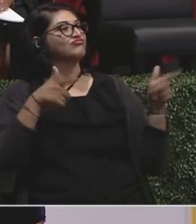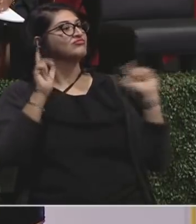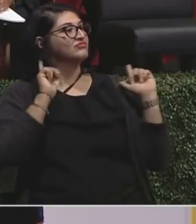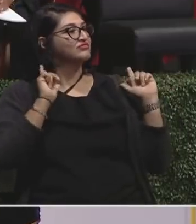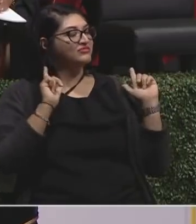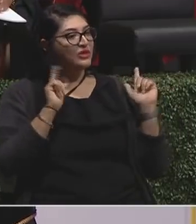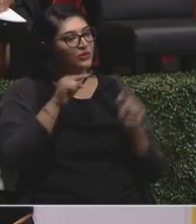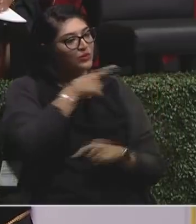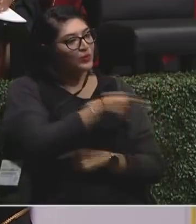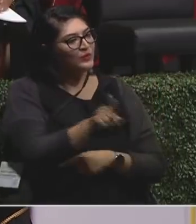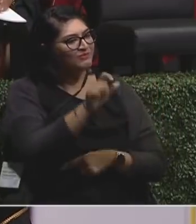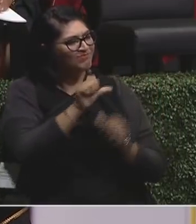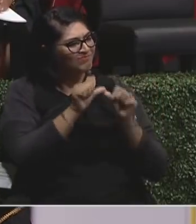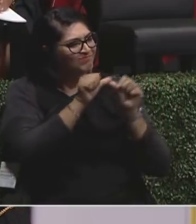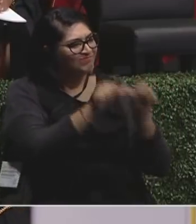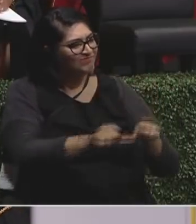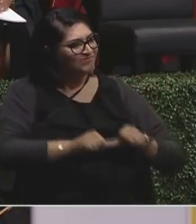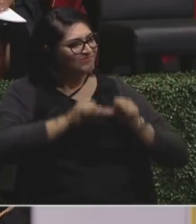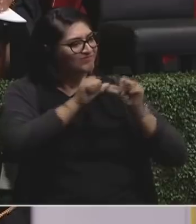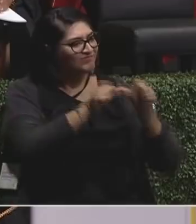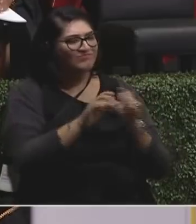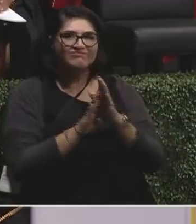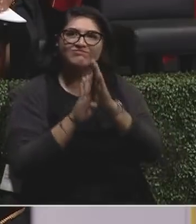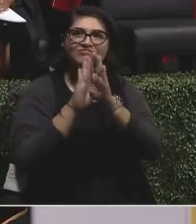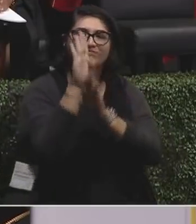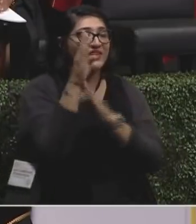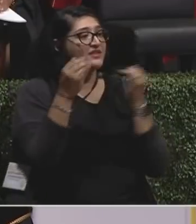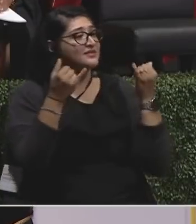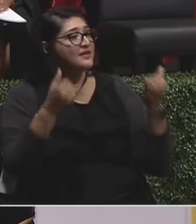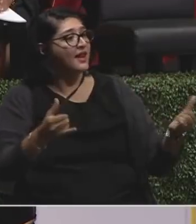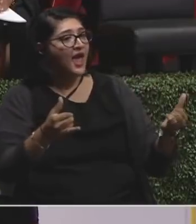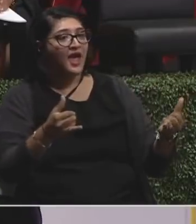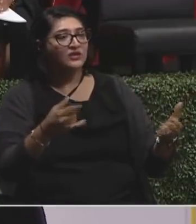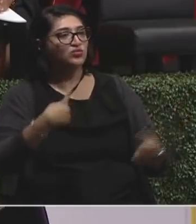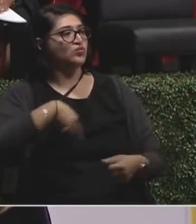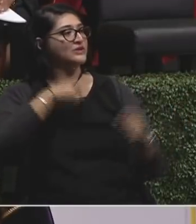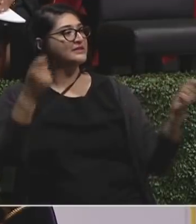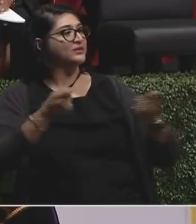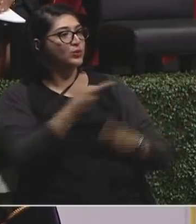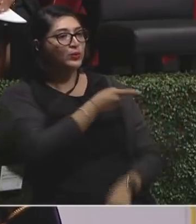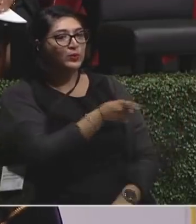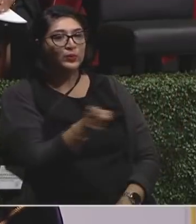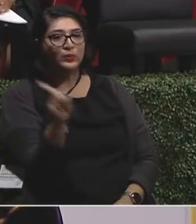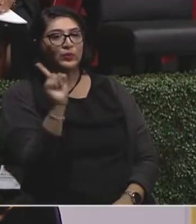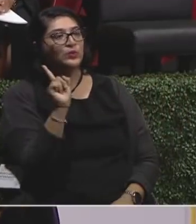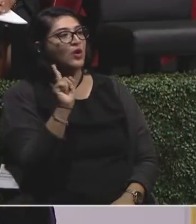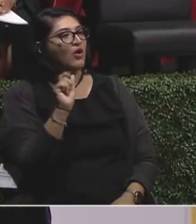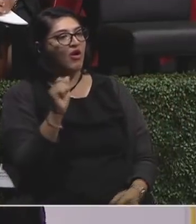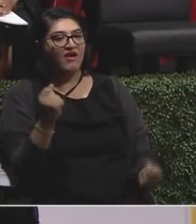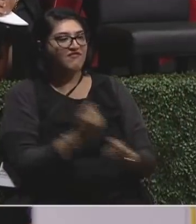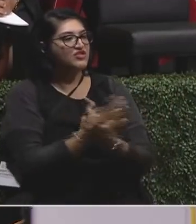OKAY, ALL RIGHT. CONGRATULATIONS. CONGRATULATIONS. YOU'VE MADE IT. YOU'VE WORKED HARD FOR THIS